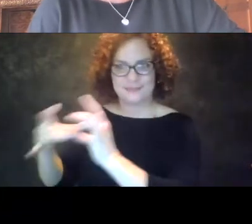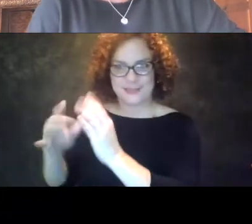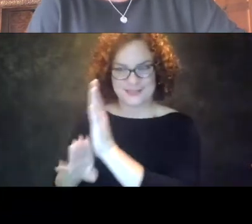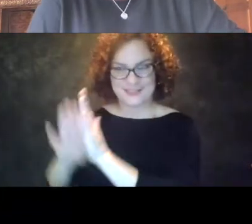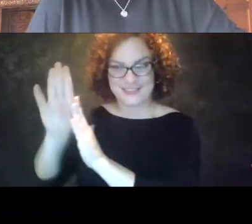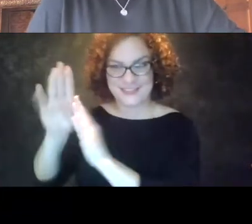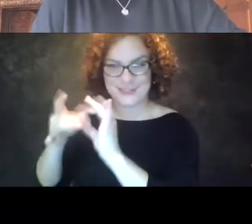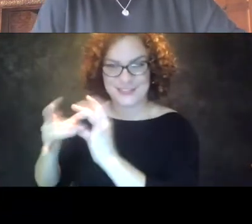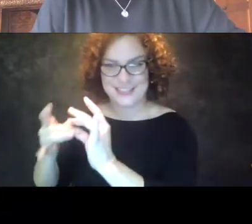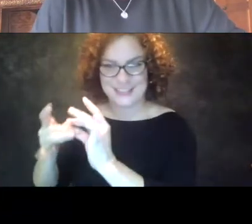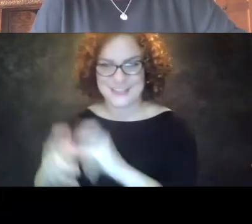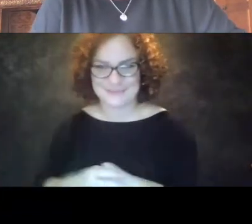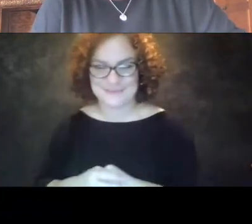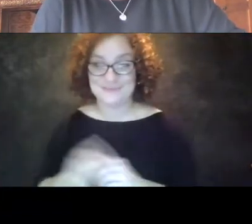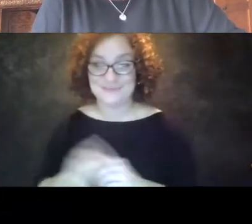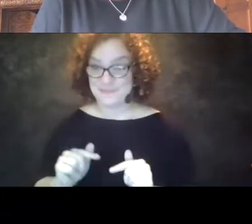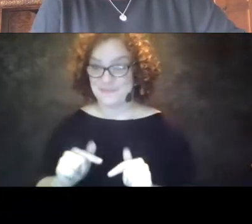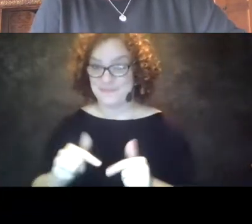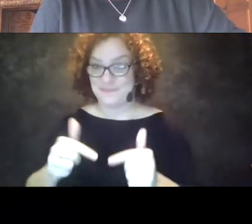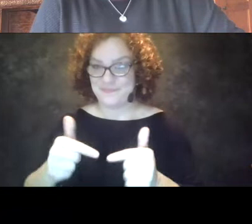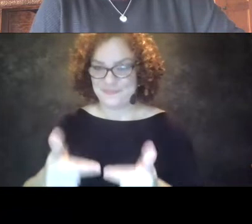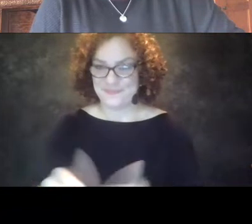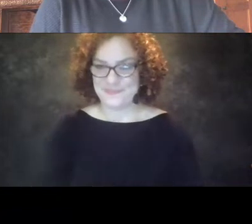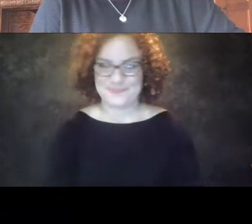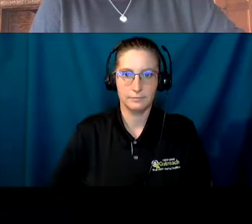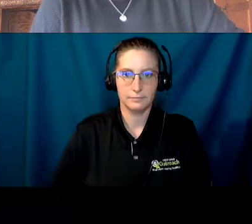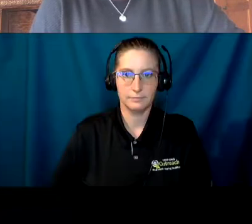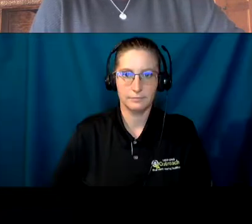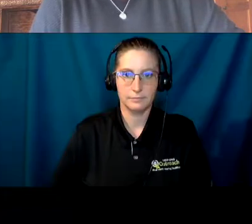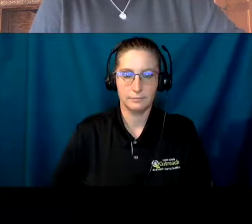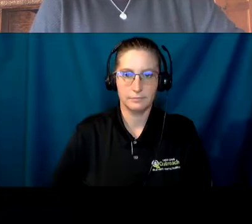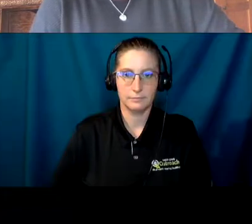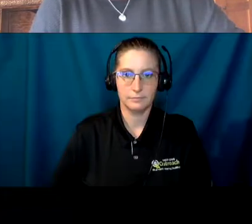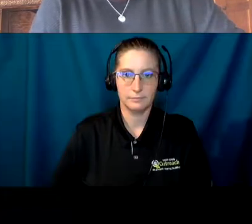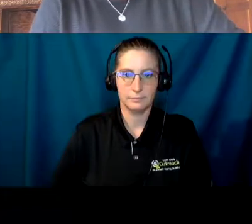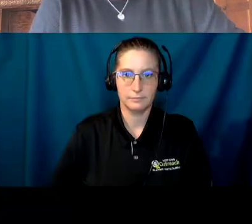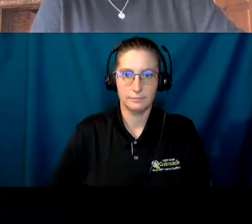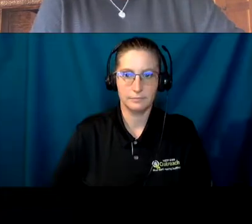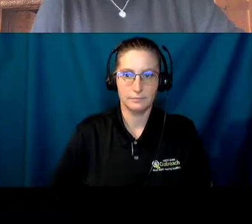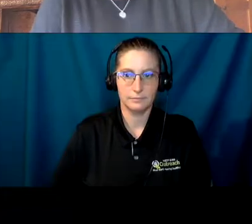know that people in Wisconsin, enjoy. And talking about the Green Bay Packers, right?